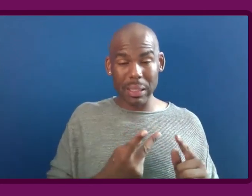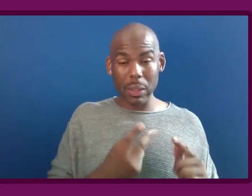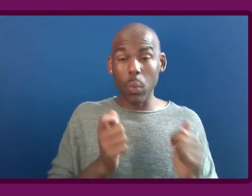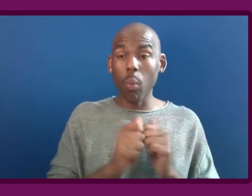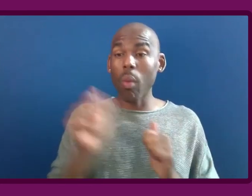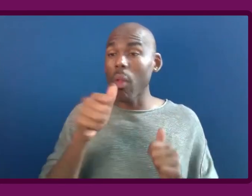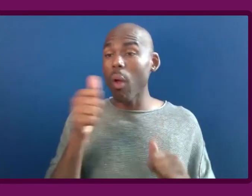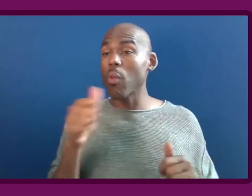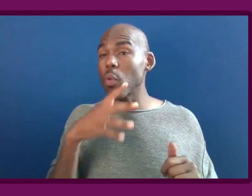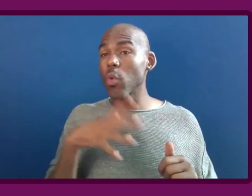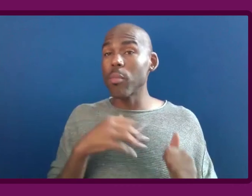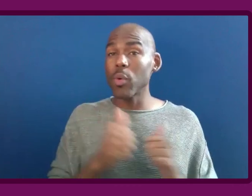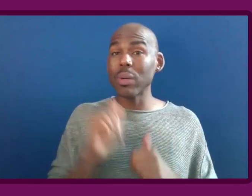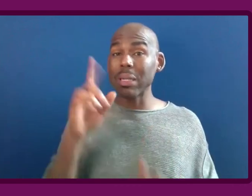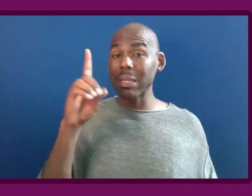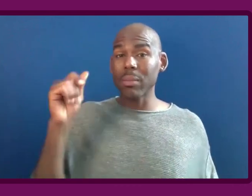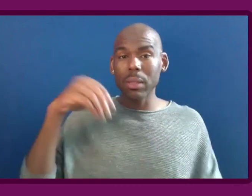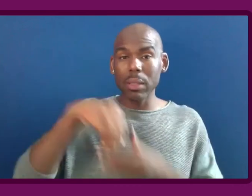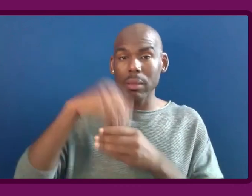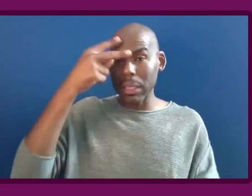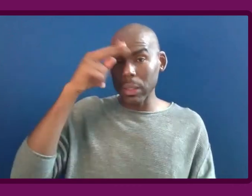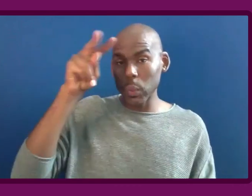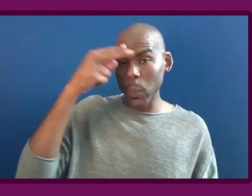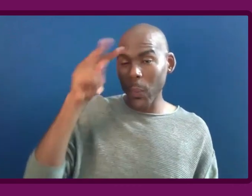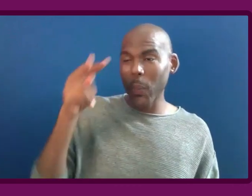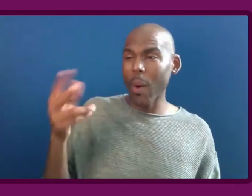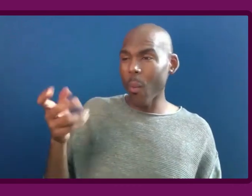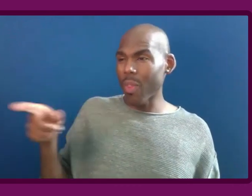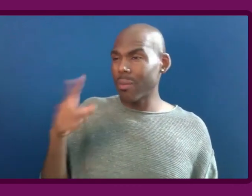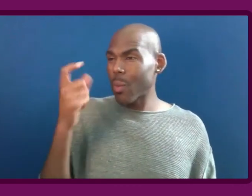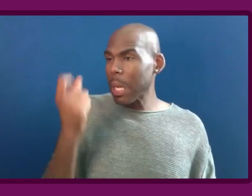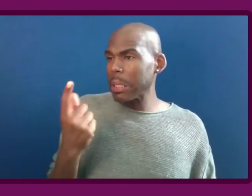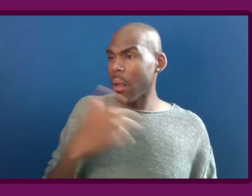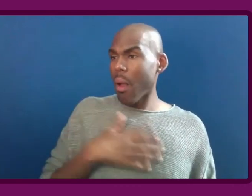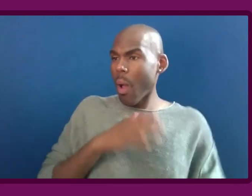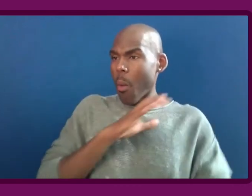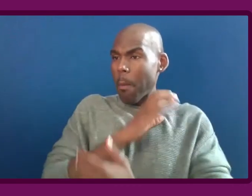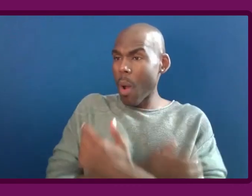who maybe are aspiring to attain leadership positions or a sense of community, but they're